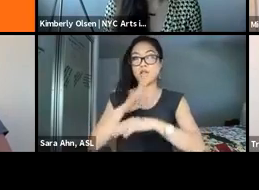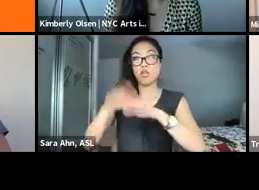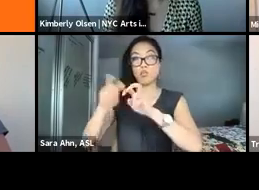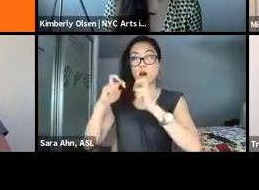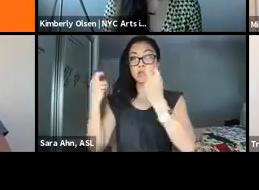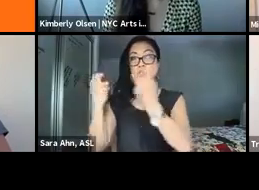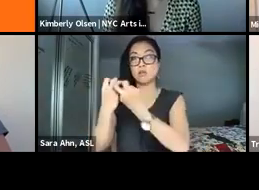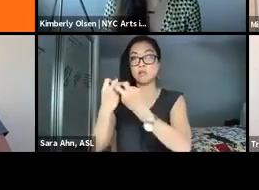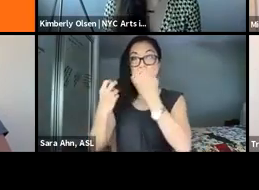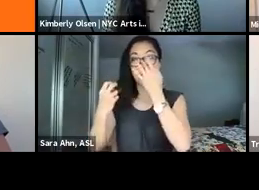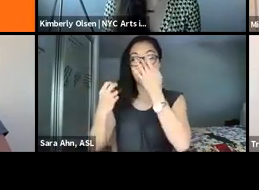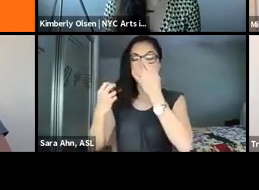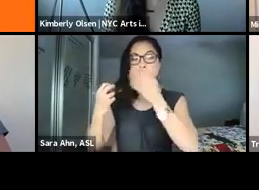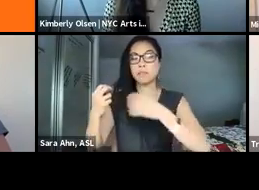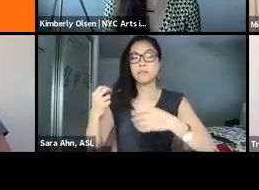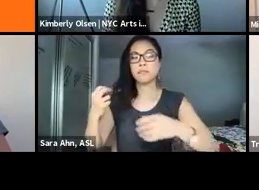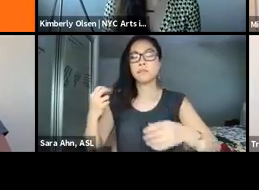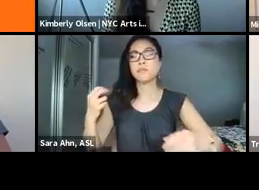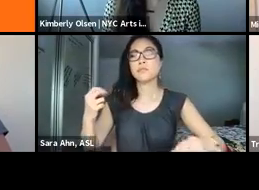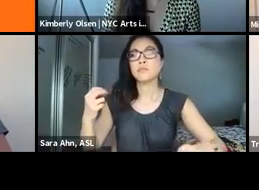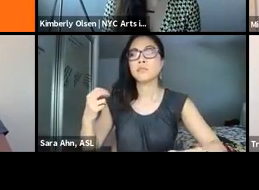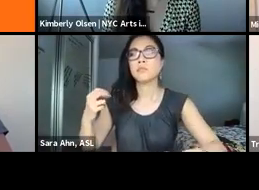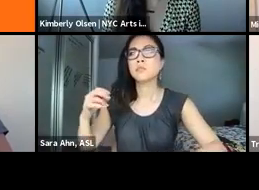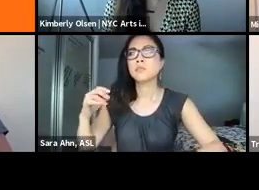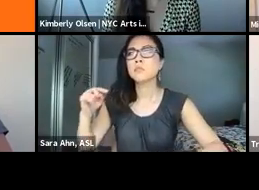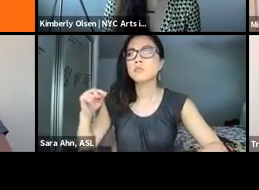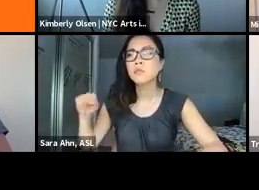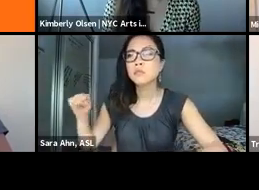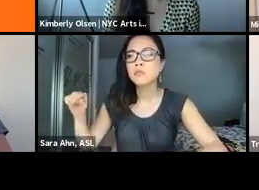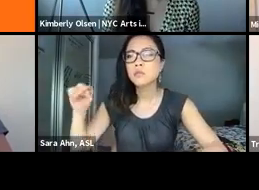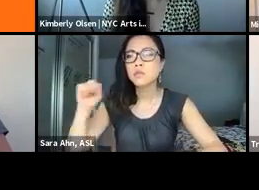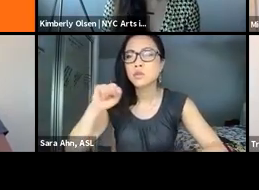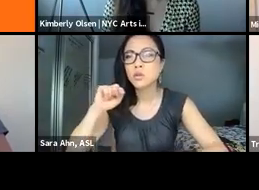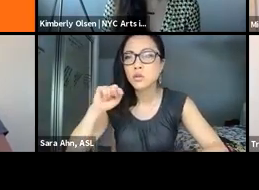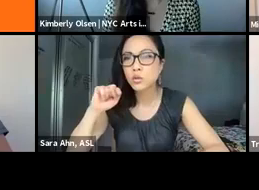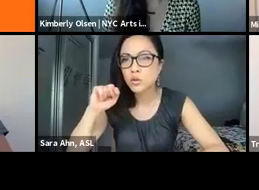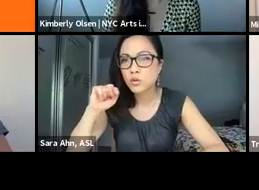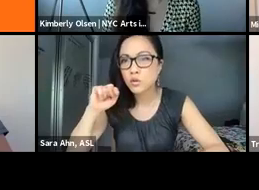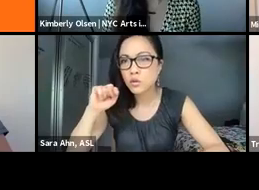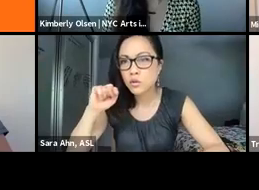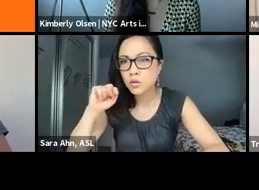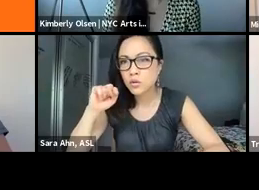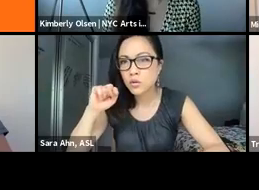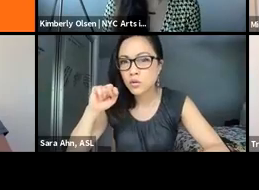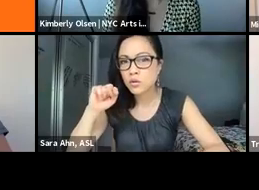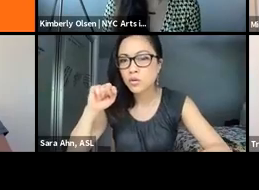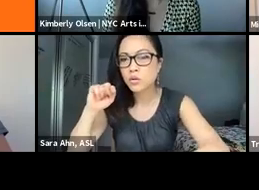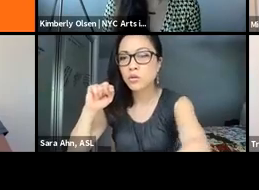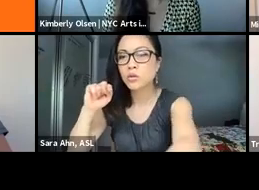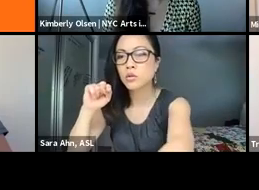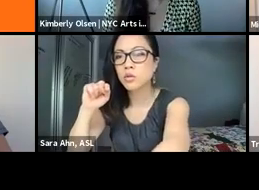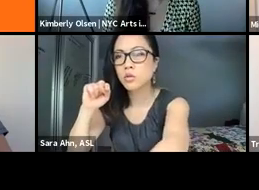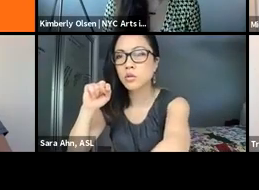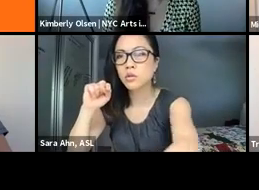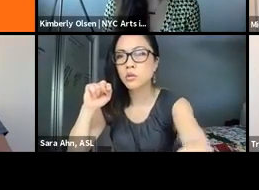open up and how will it be different than the schools? So those are the questions we